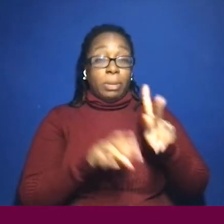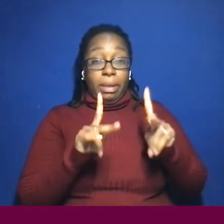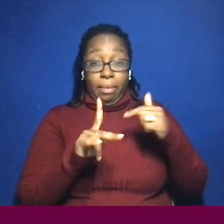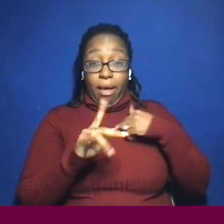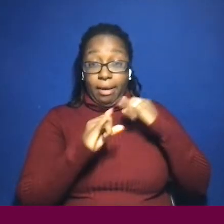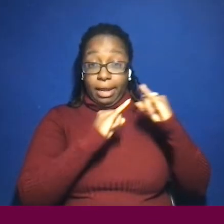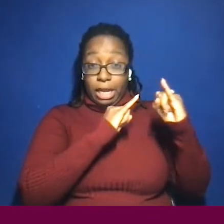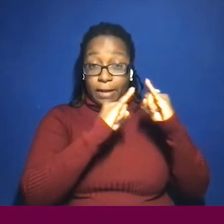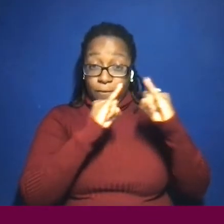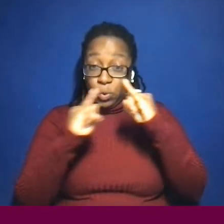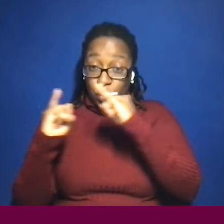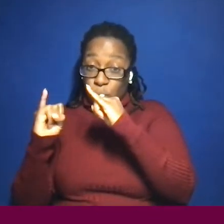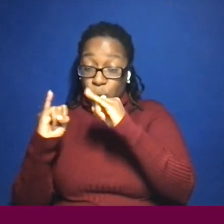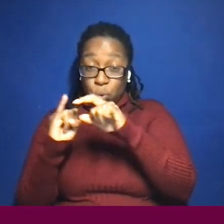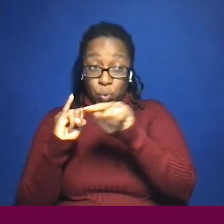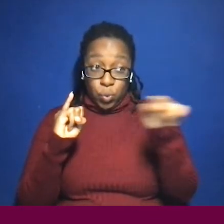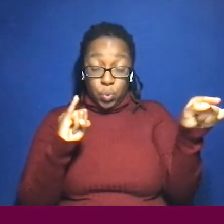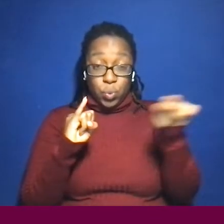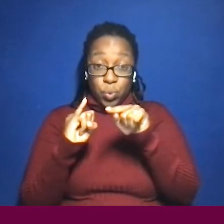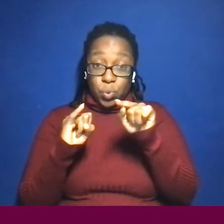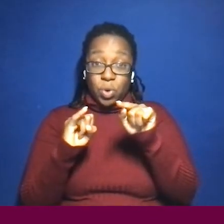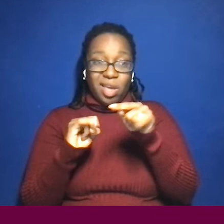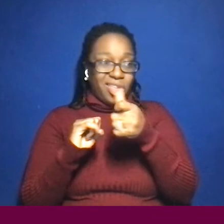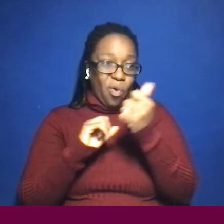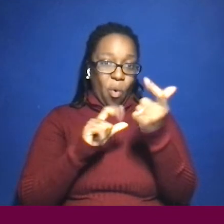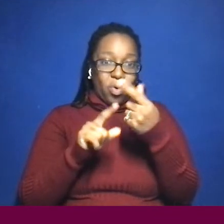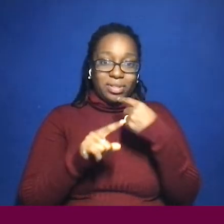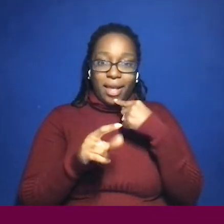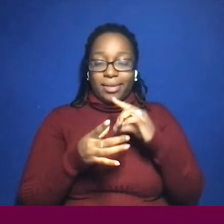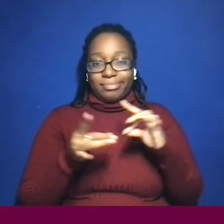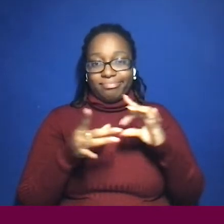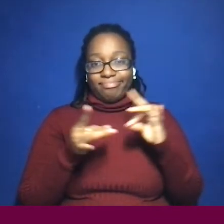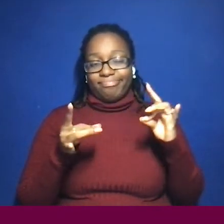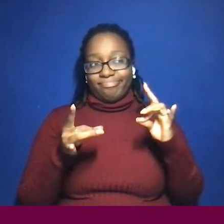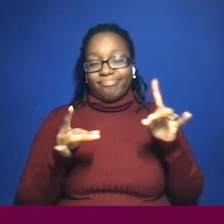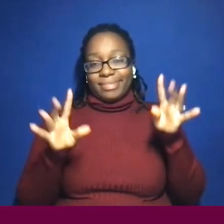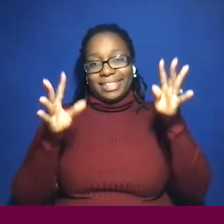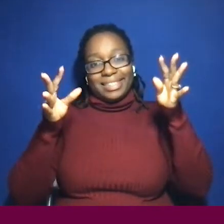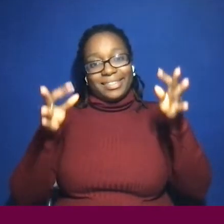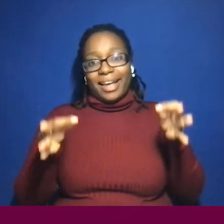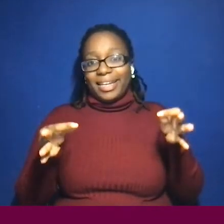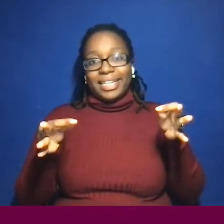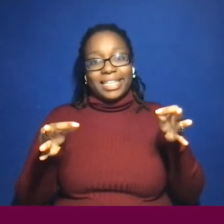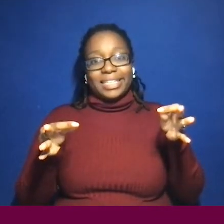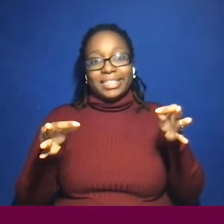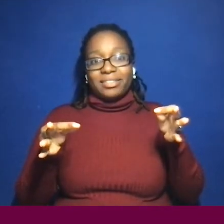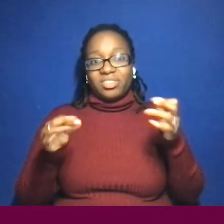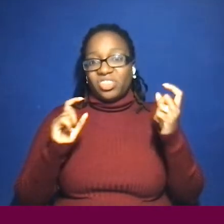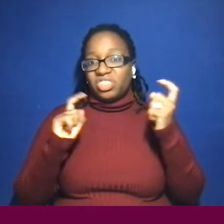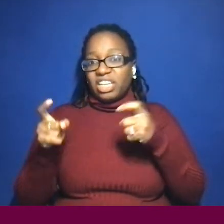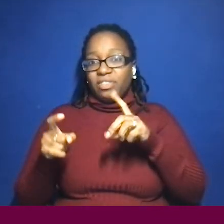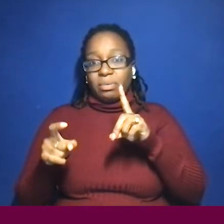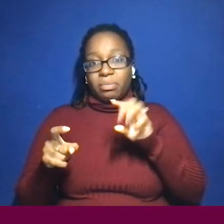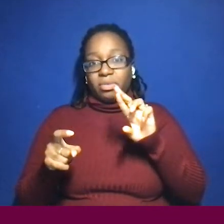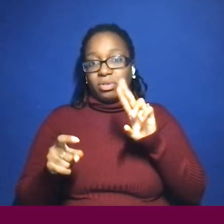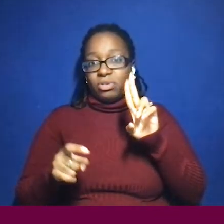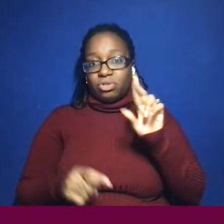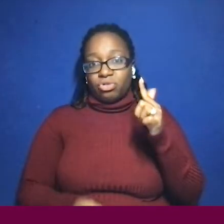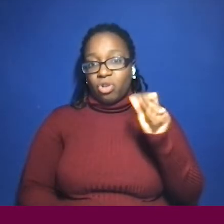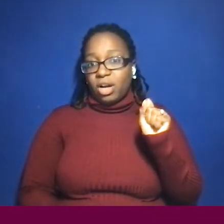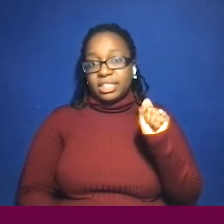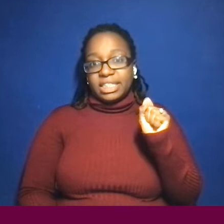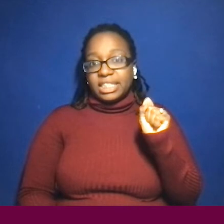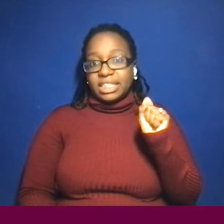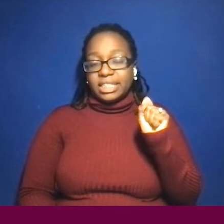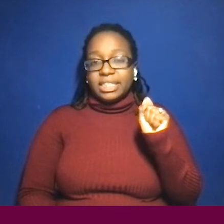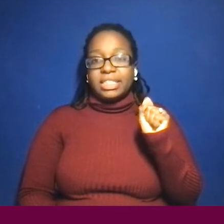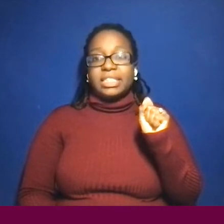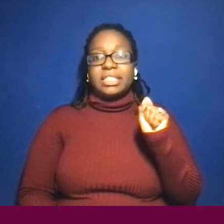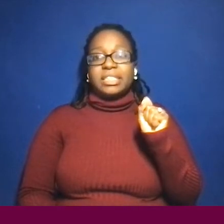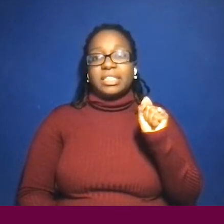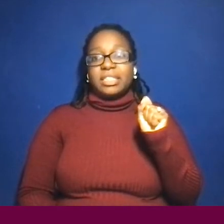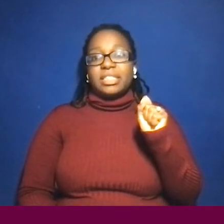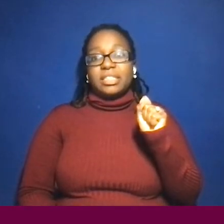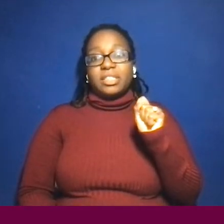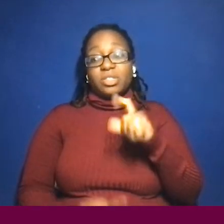a decision was made to give him some drugs that were found in his body after his death.